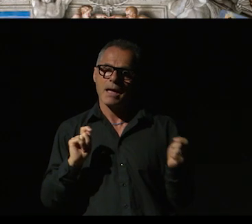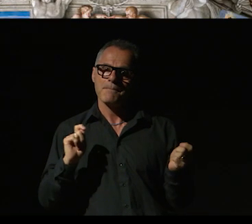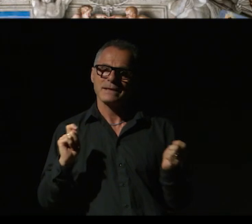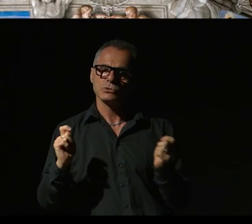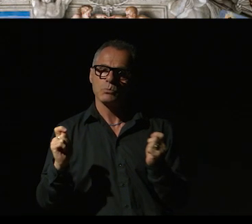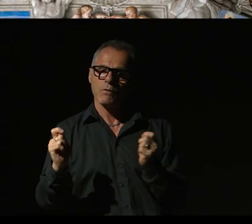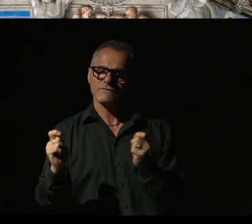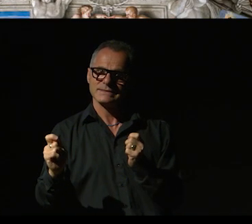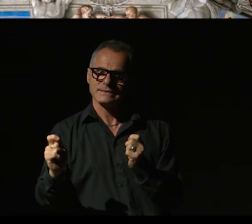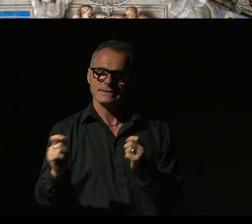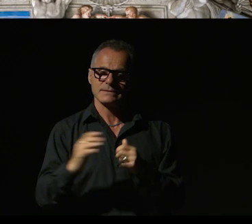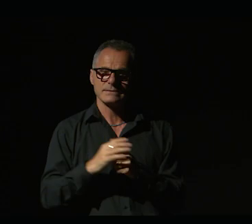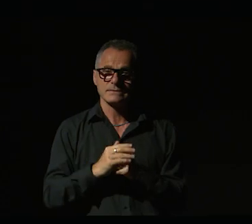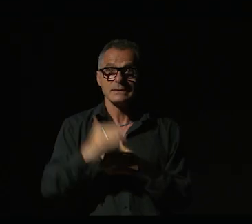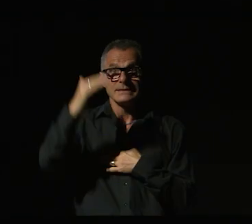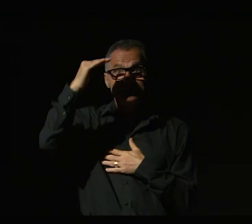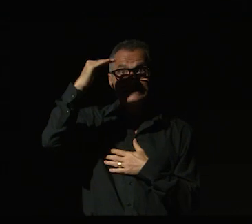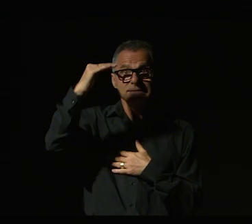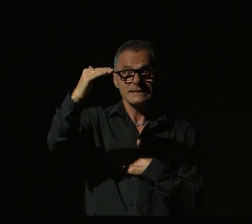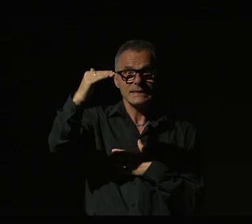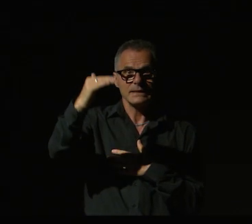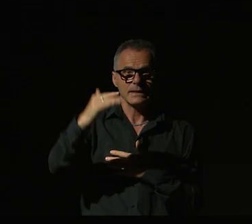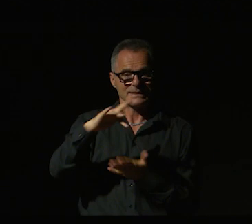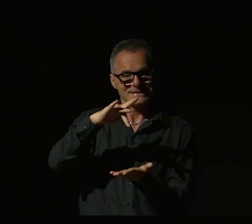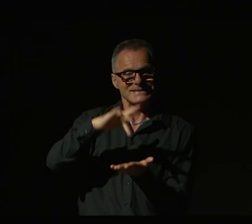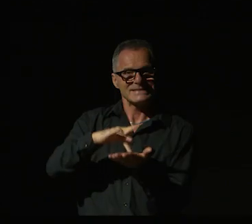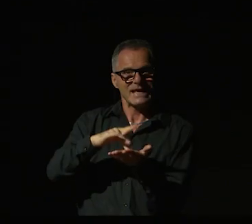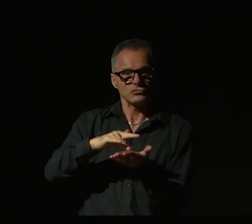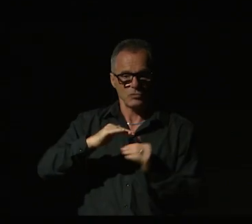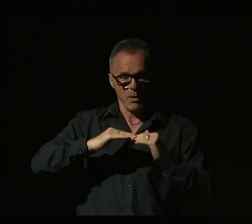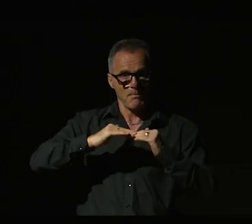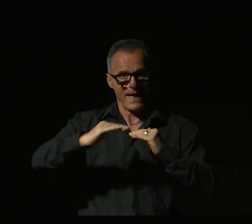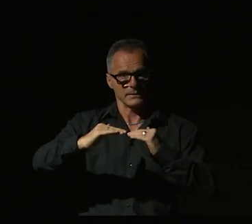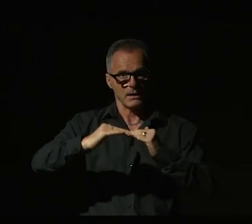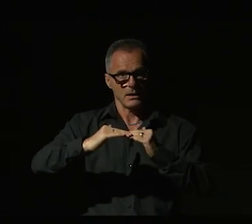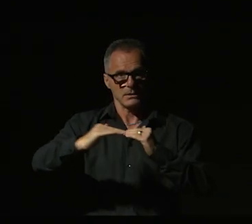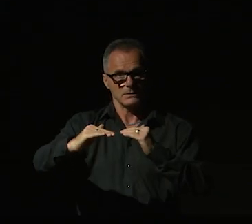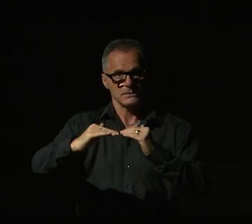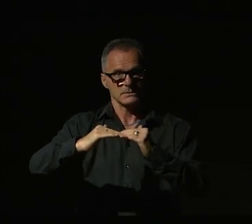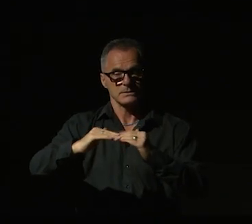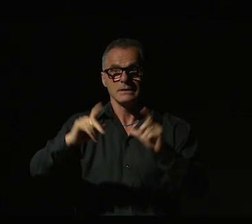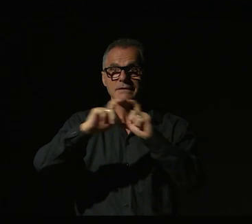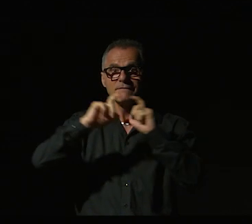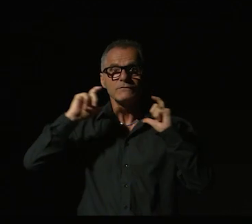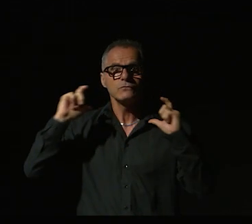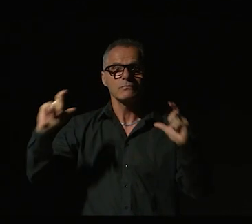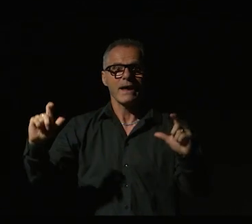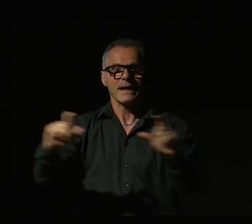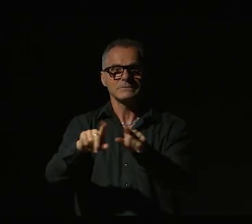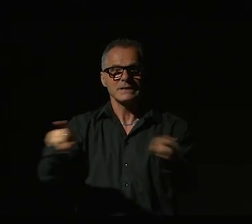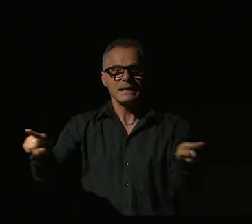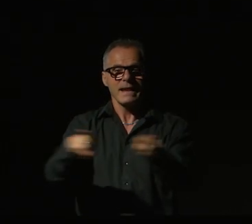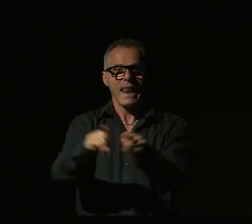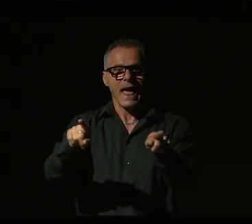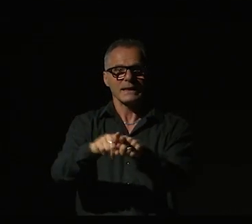The ceiling is organised across central panels, framed as if there were paintings suspended from the wall,